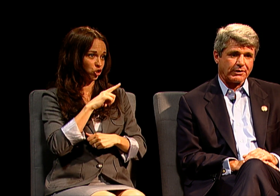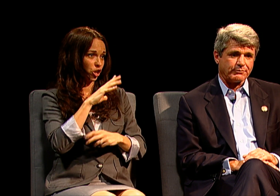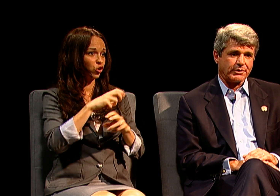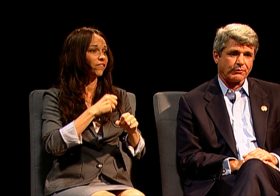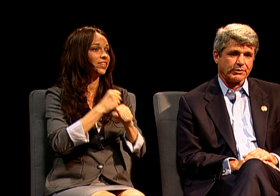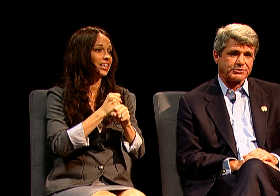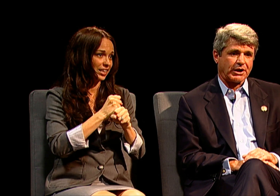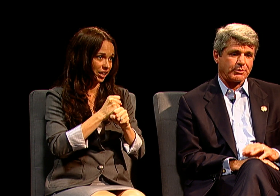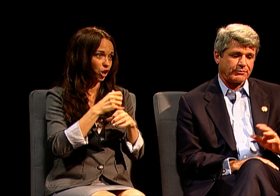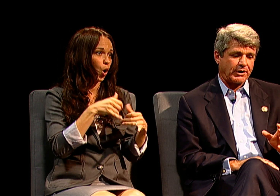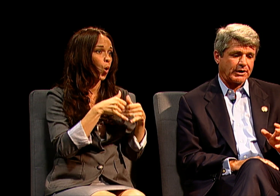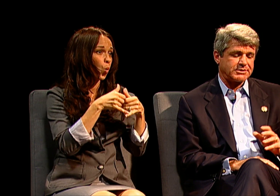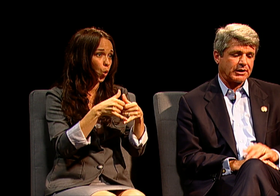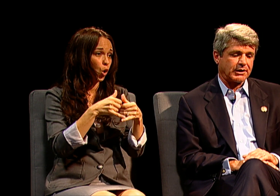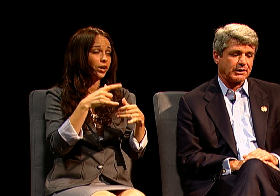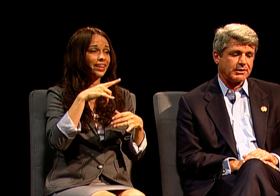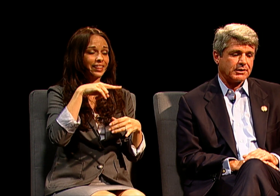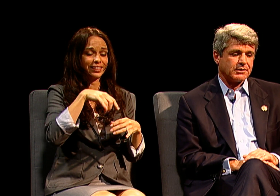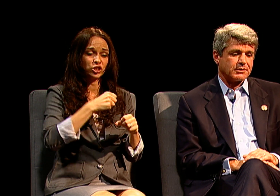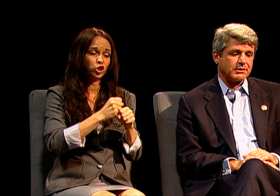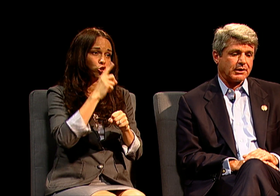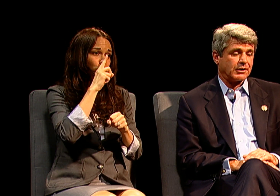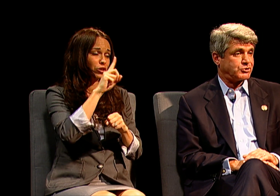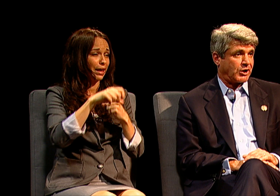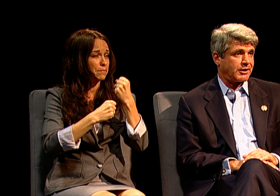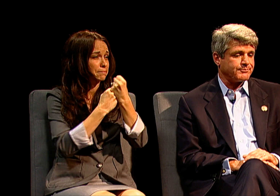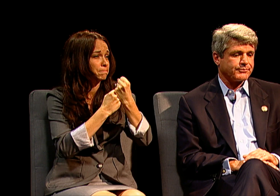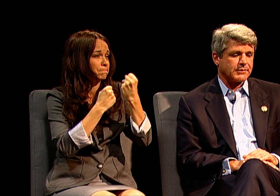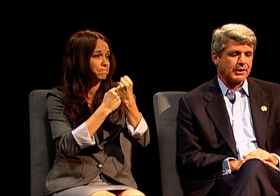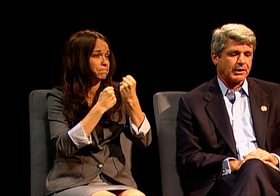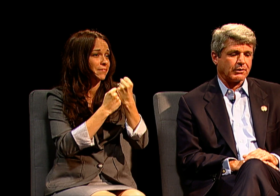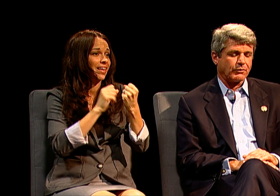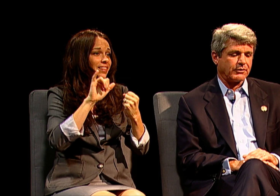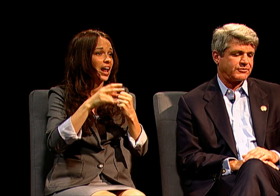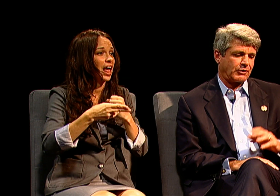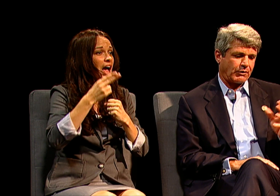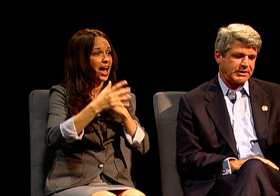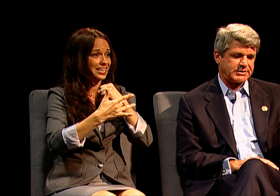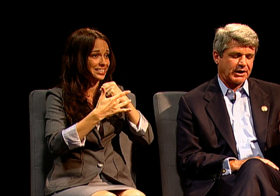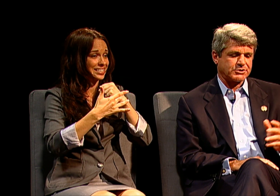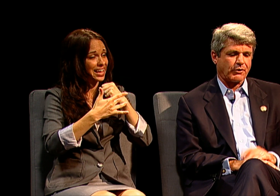I'VE BEEN A REAL CHAMPION FOR THE HI-TECH AGENDA WHETHER IT'S THE R&D TAX CREDIT,